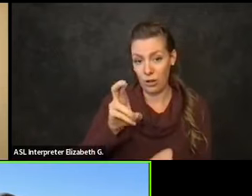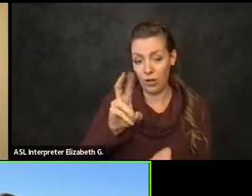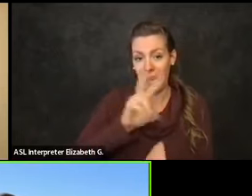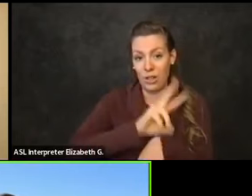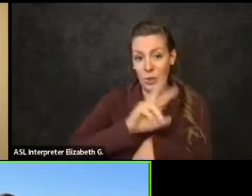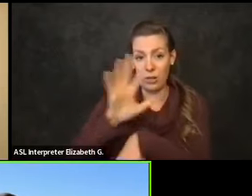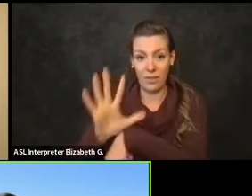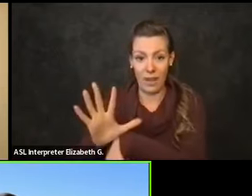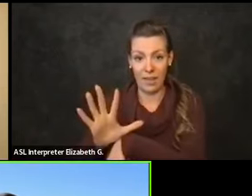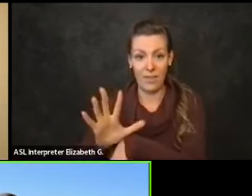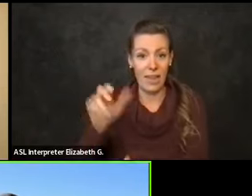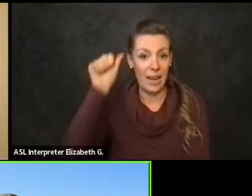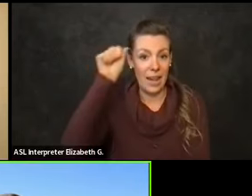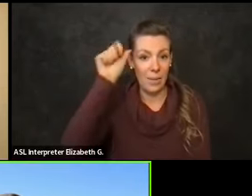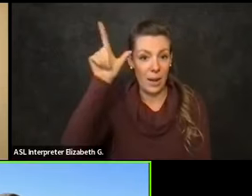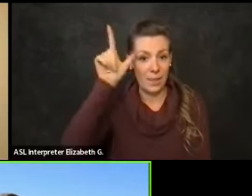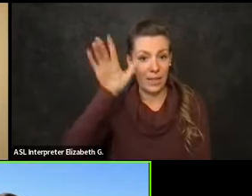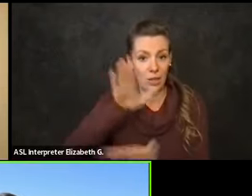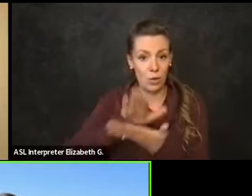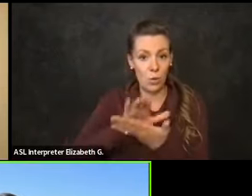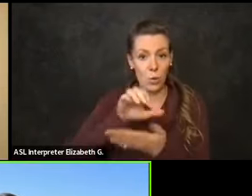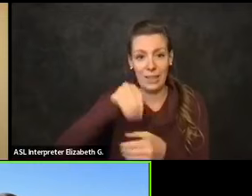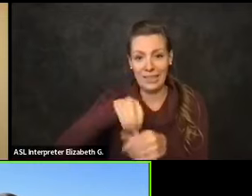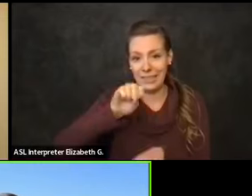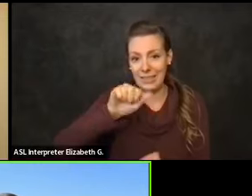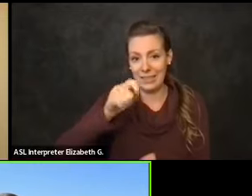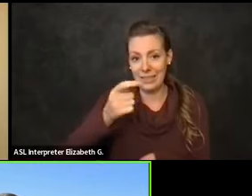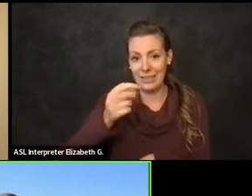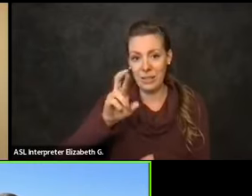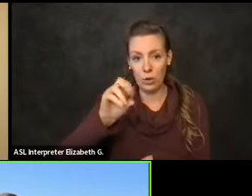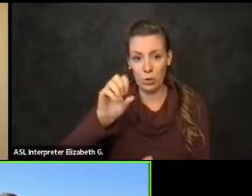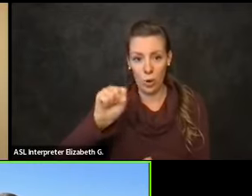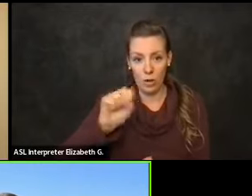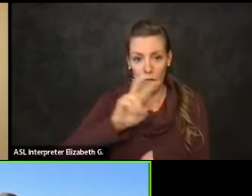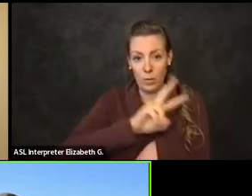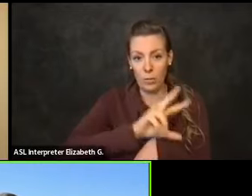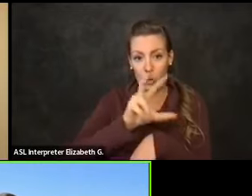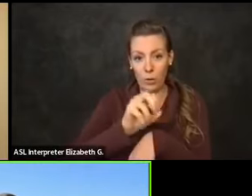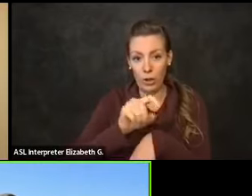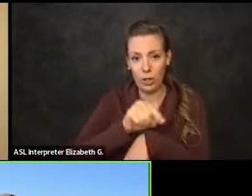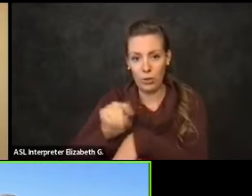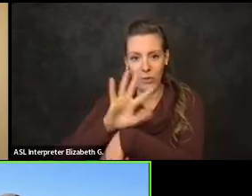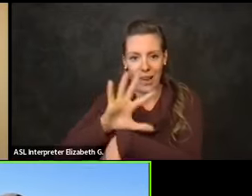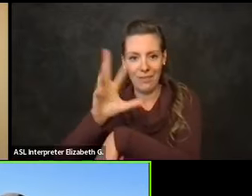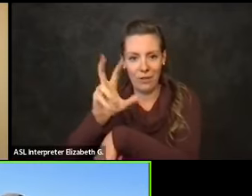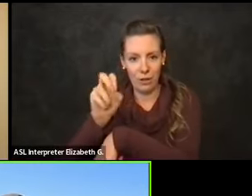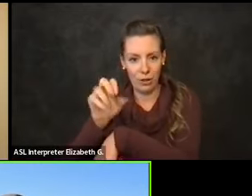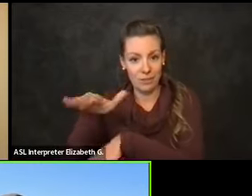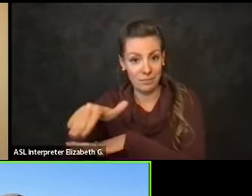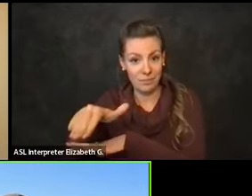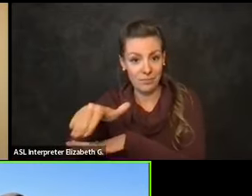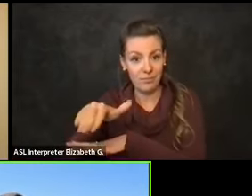Abraham Lincoln School in Santa Rosa from 230 to 530 P. M. After that, you'll pick back up on January